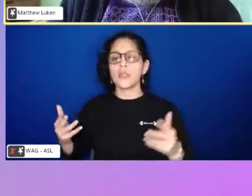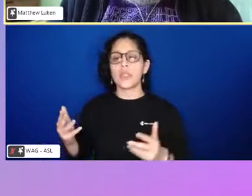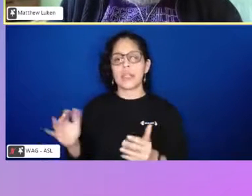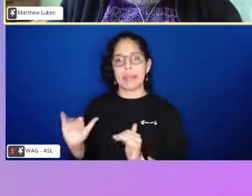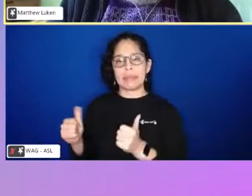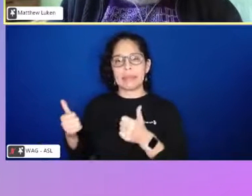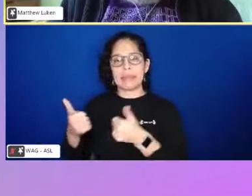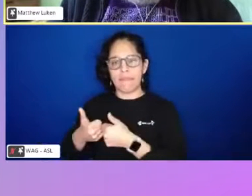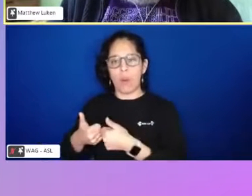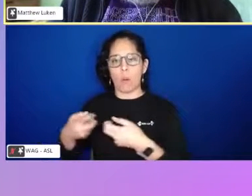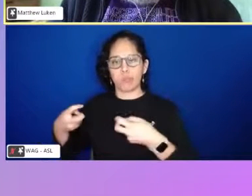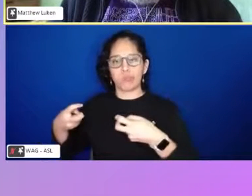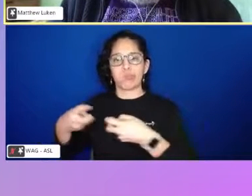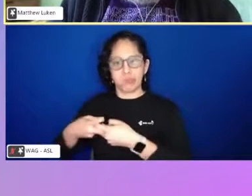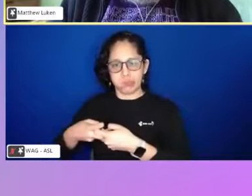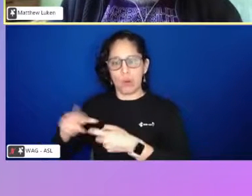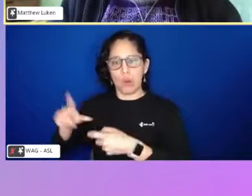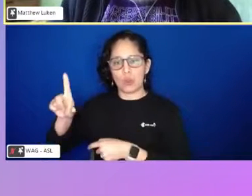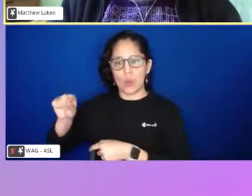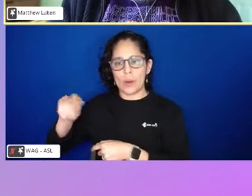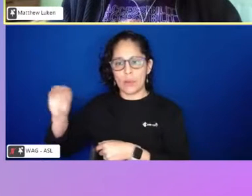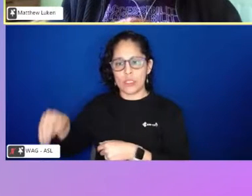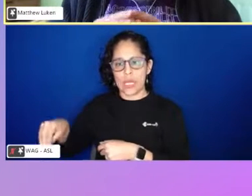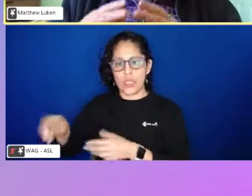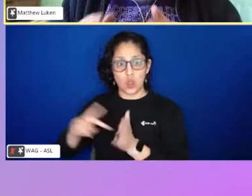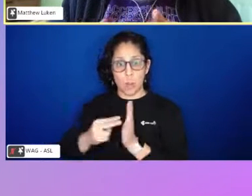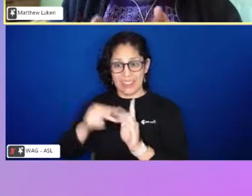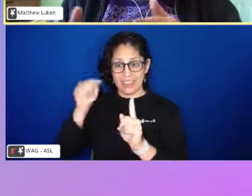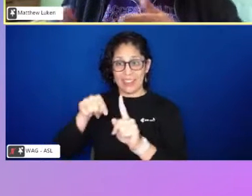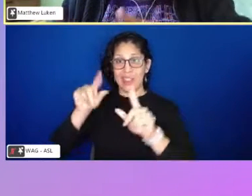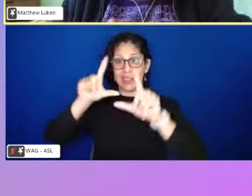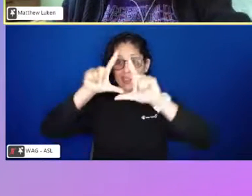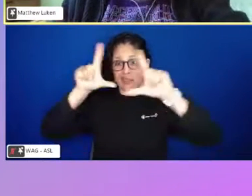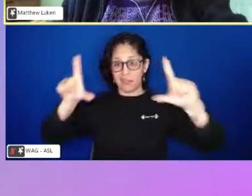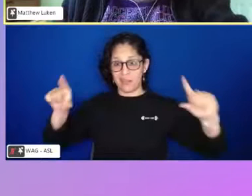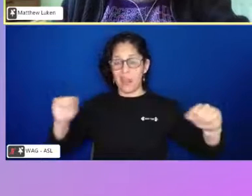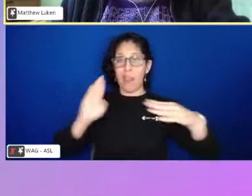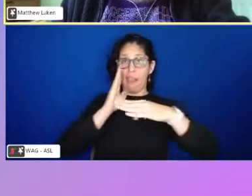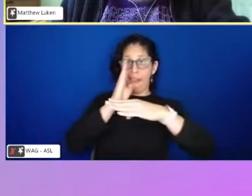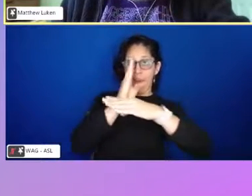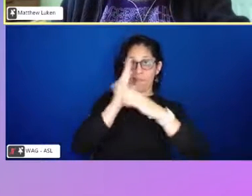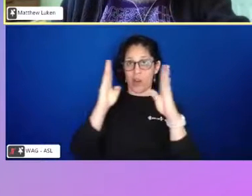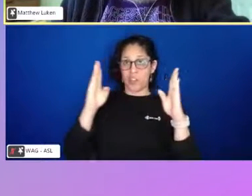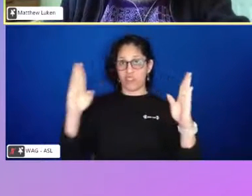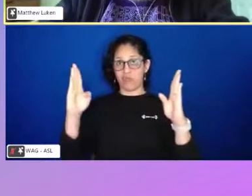to be the difficult 20%. It's not taking into account